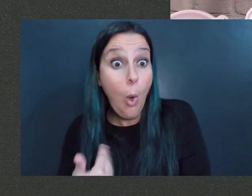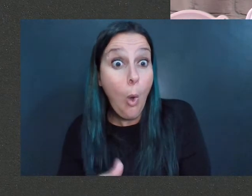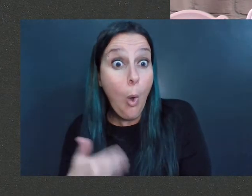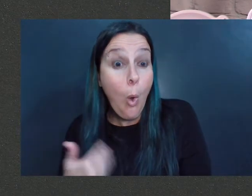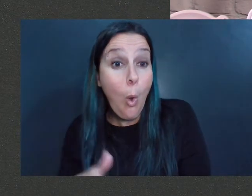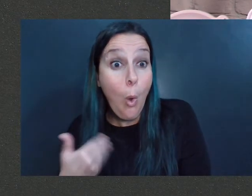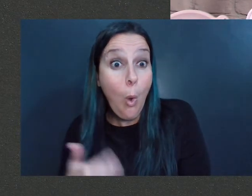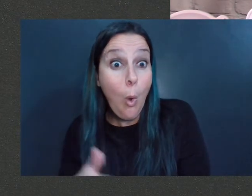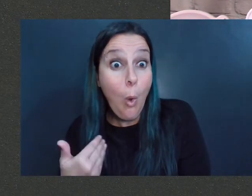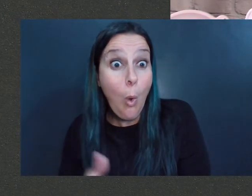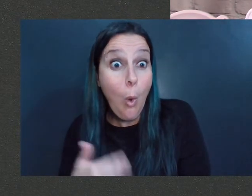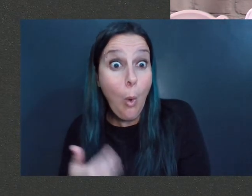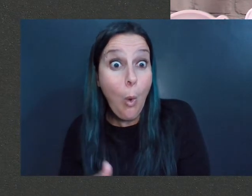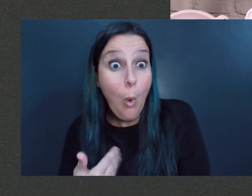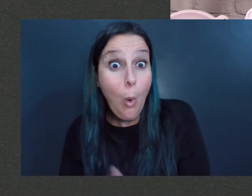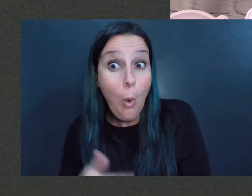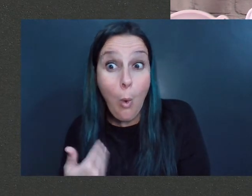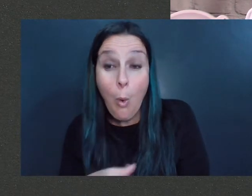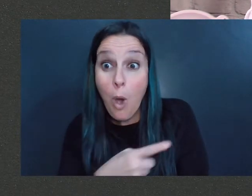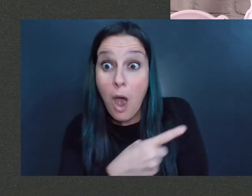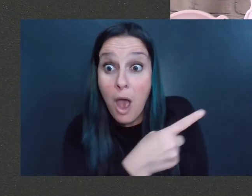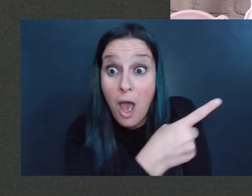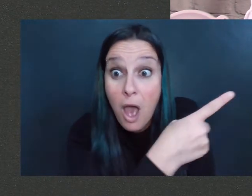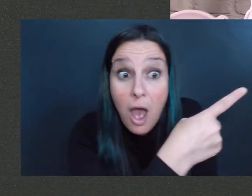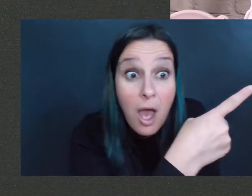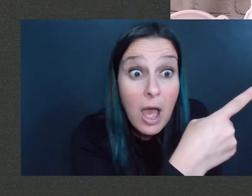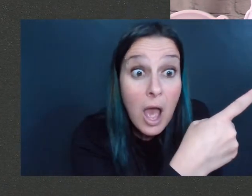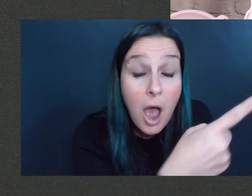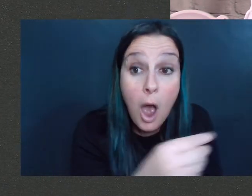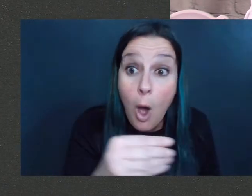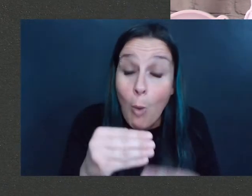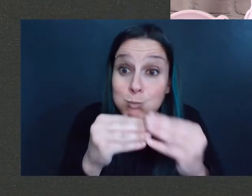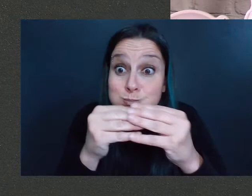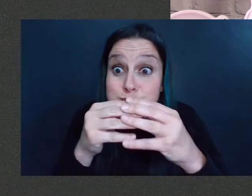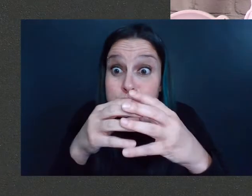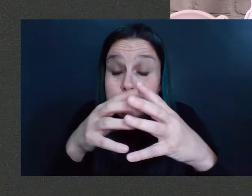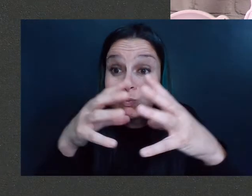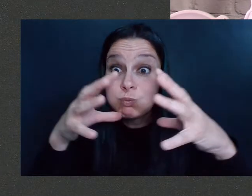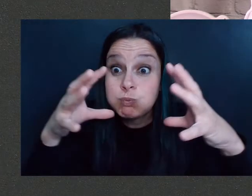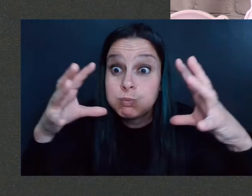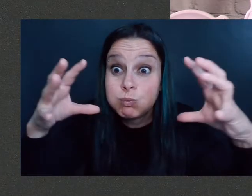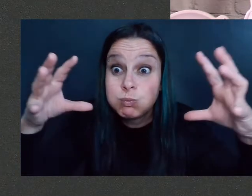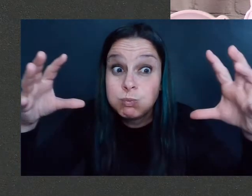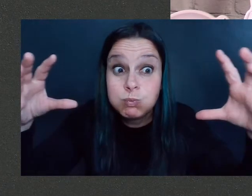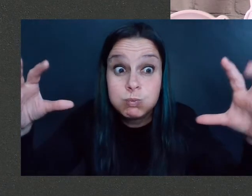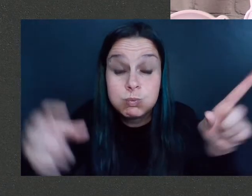Oh my goodness. Look, it's blowing up the balloon.